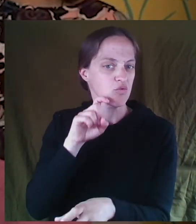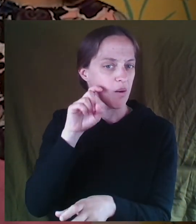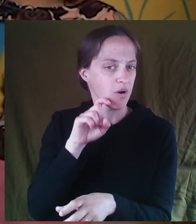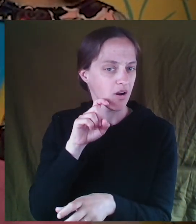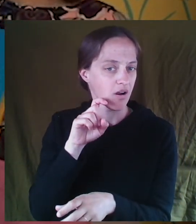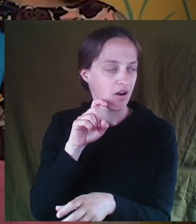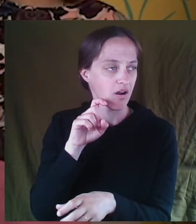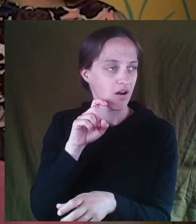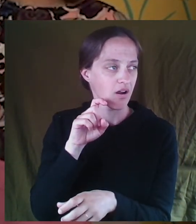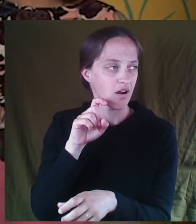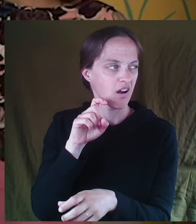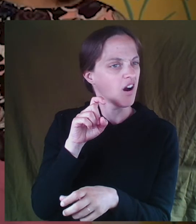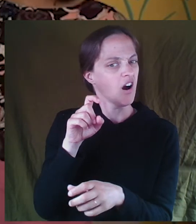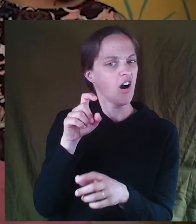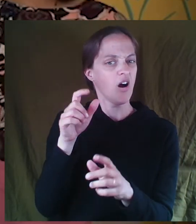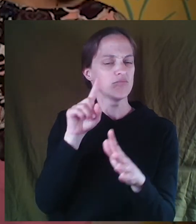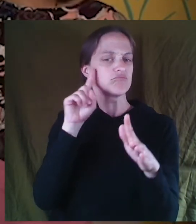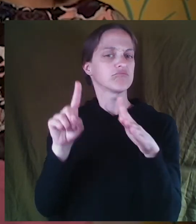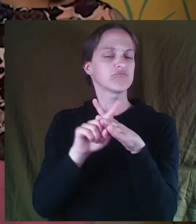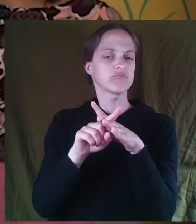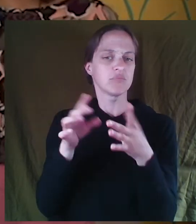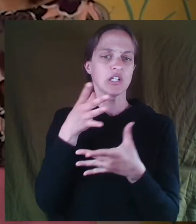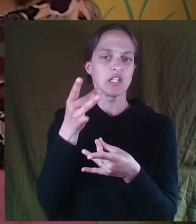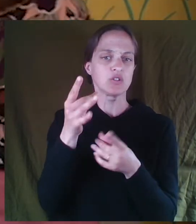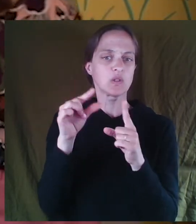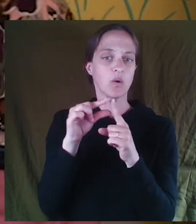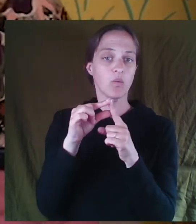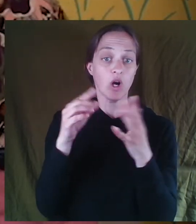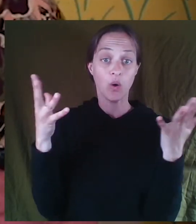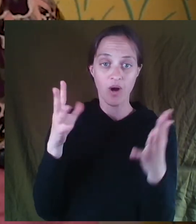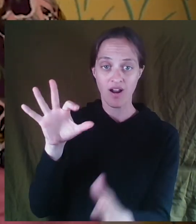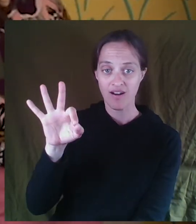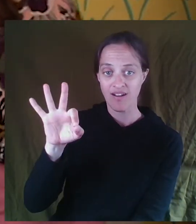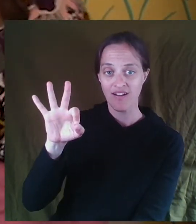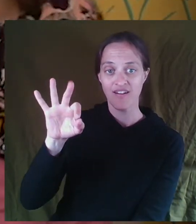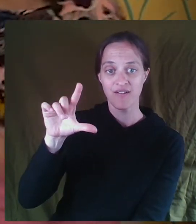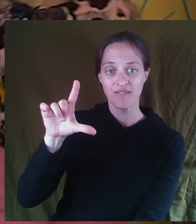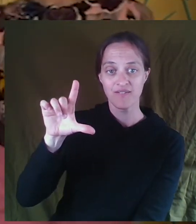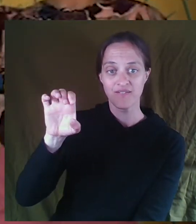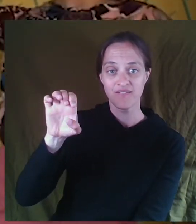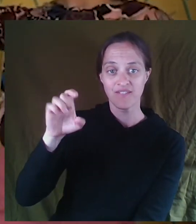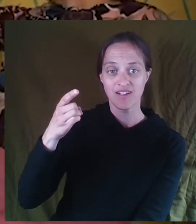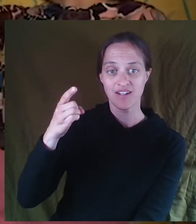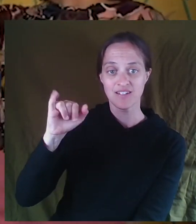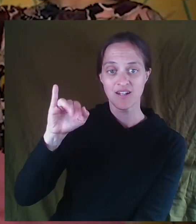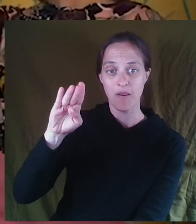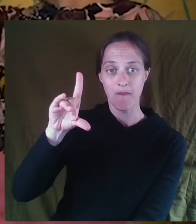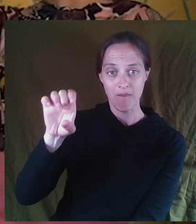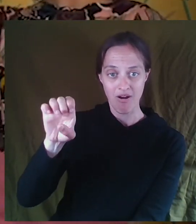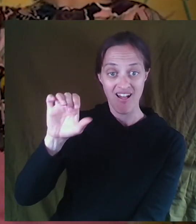You probably heard an interesting word in that part of the book and that word was flexible.